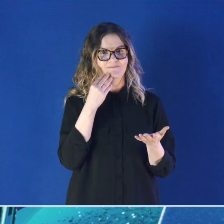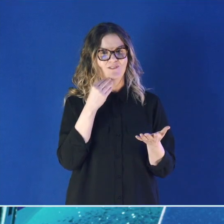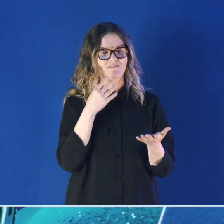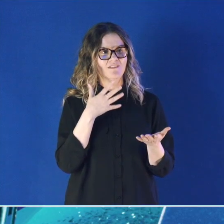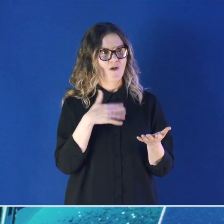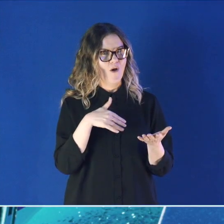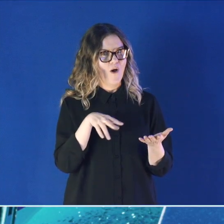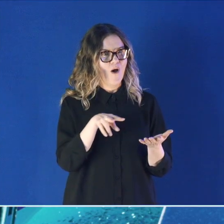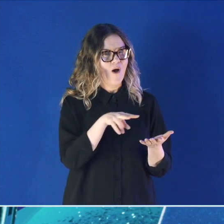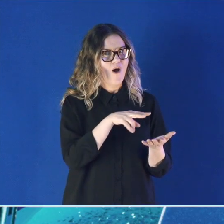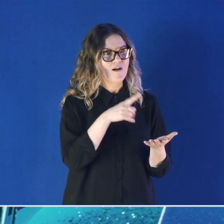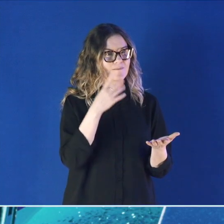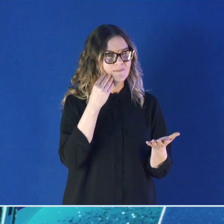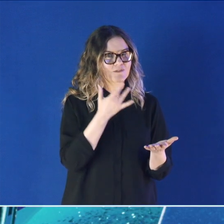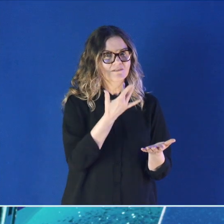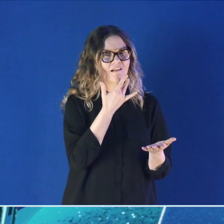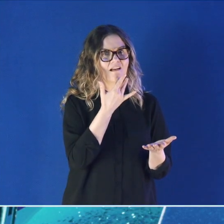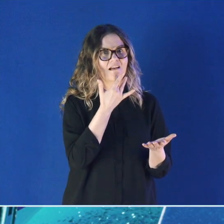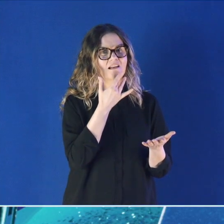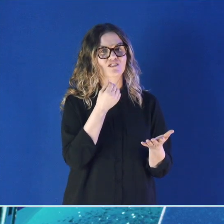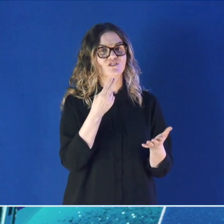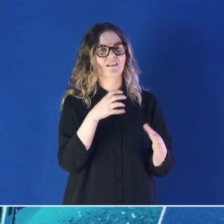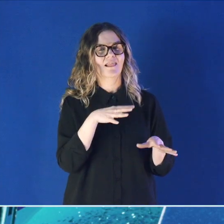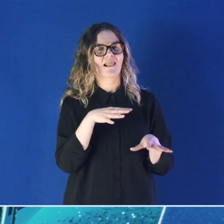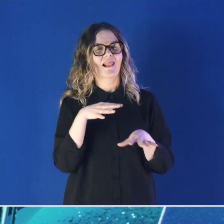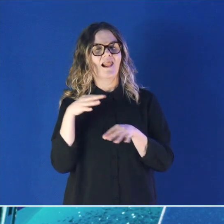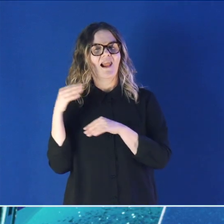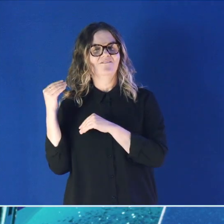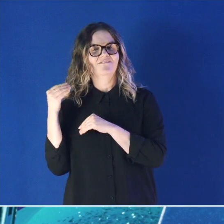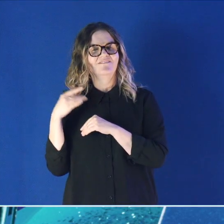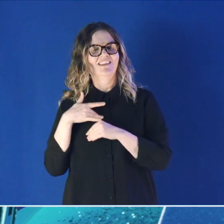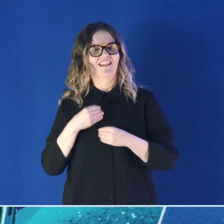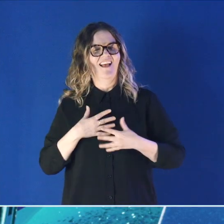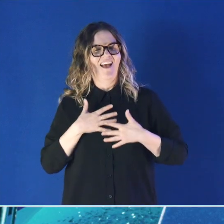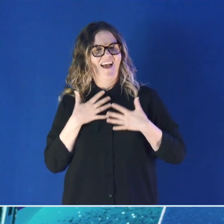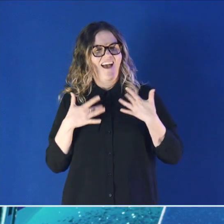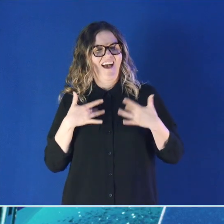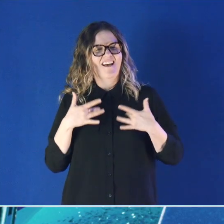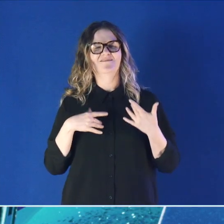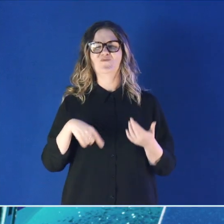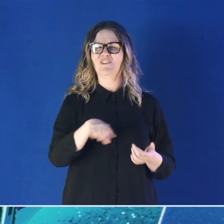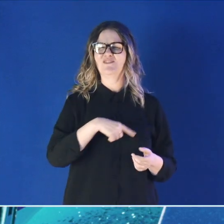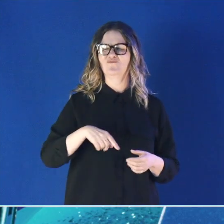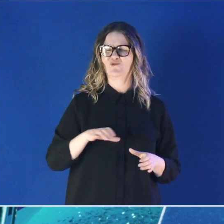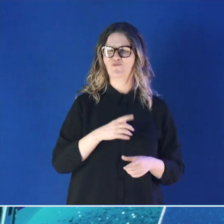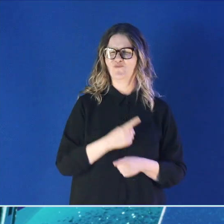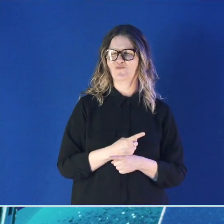that we are doing it right, I was ecstatic. And then being able to work with Jerred and the team